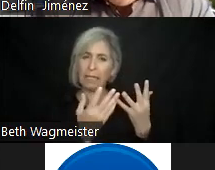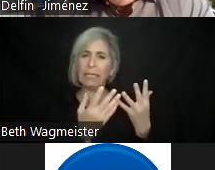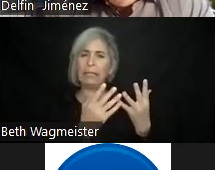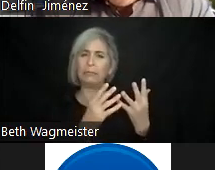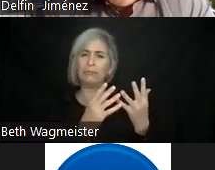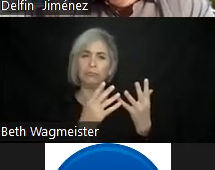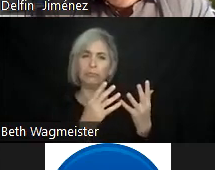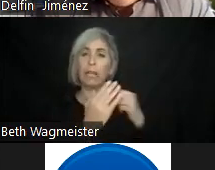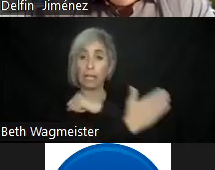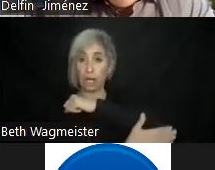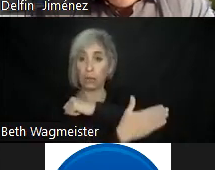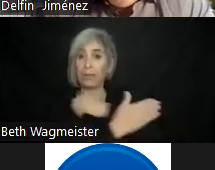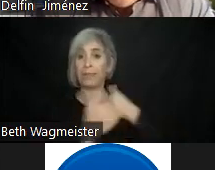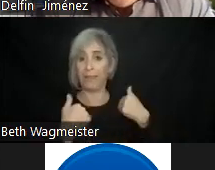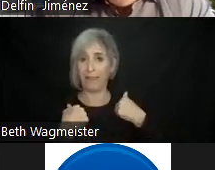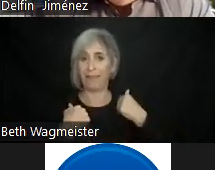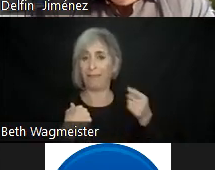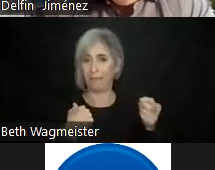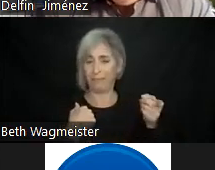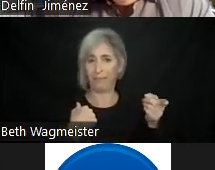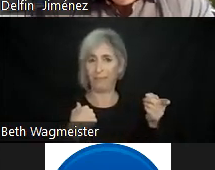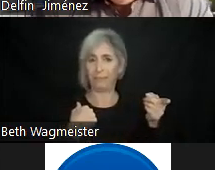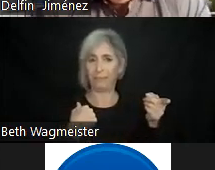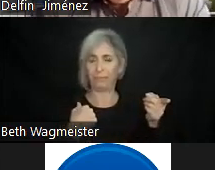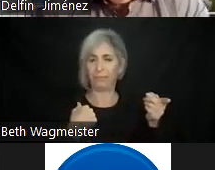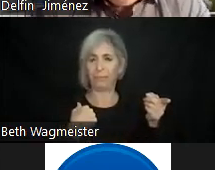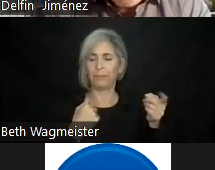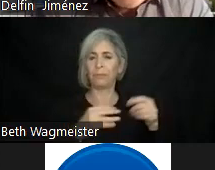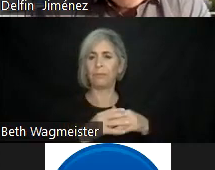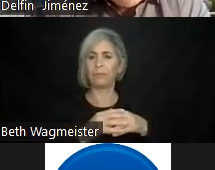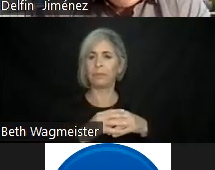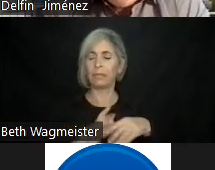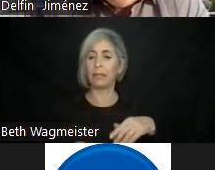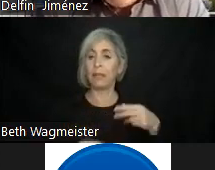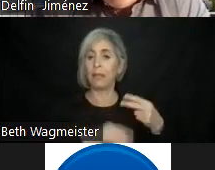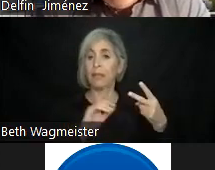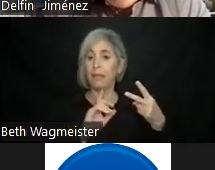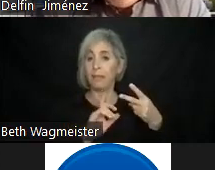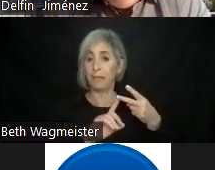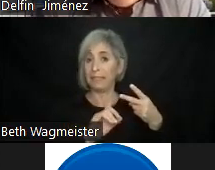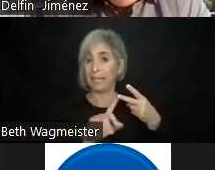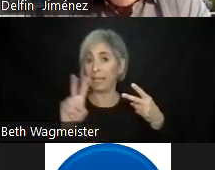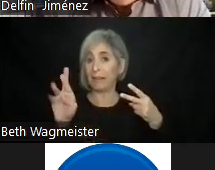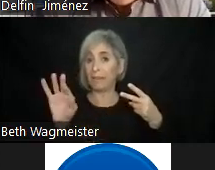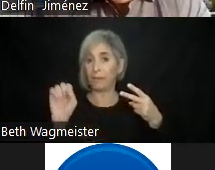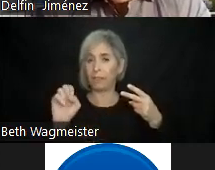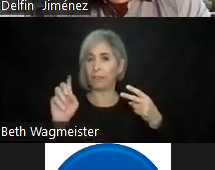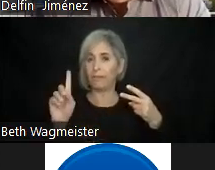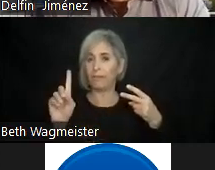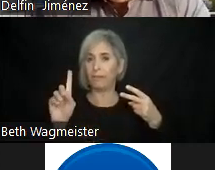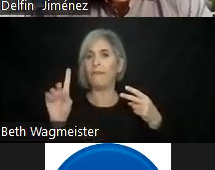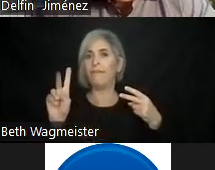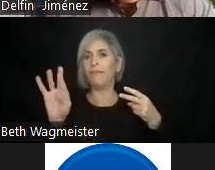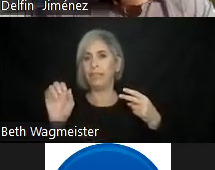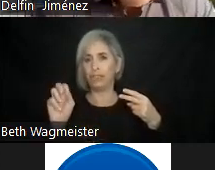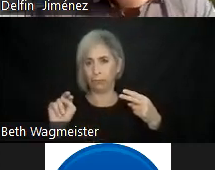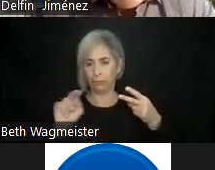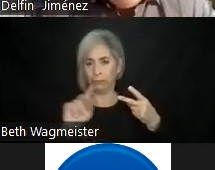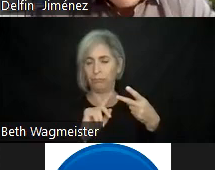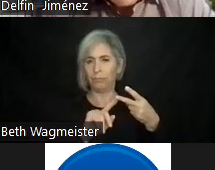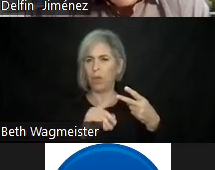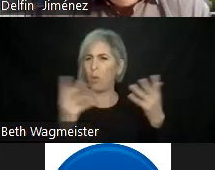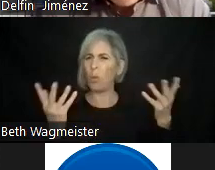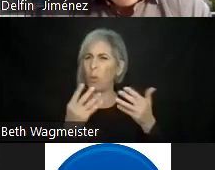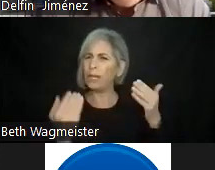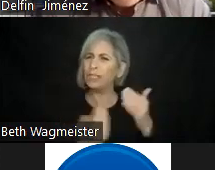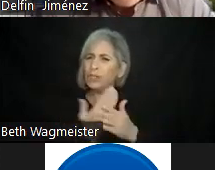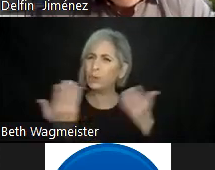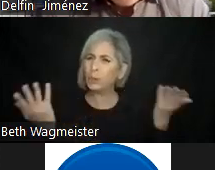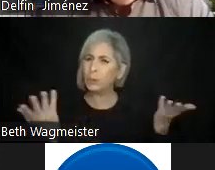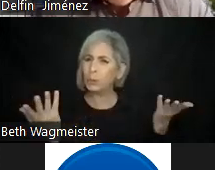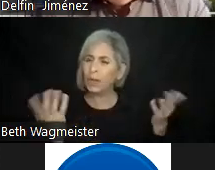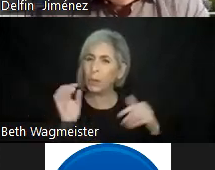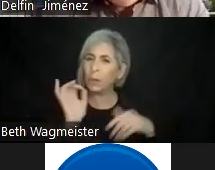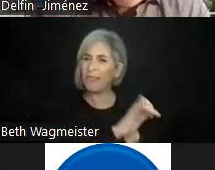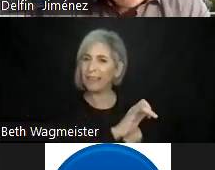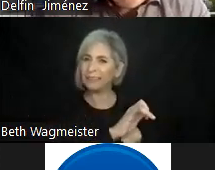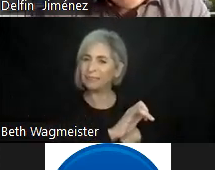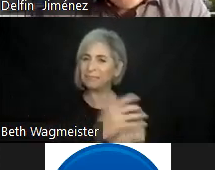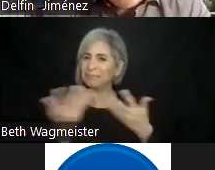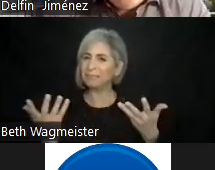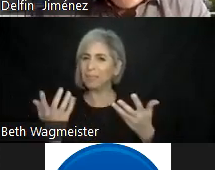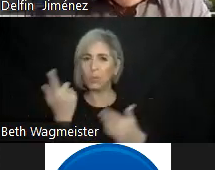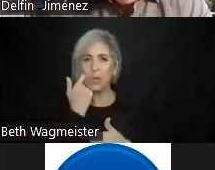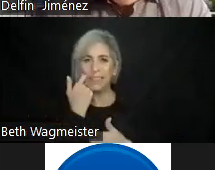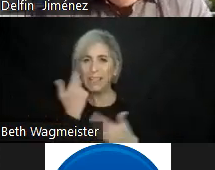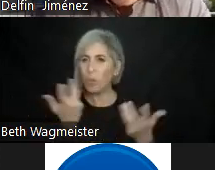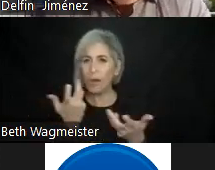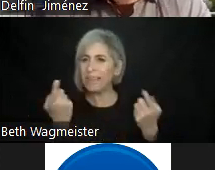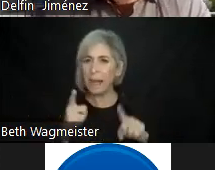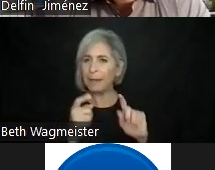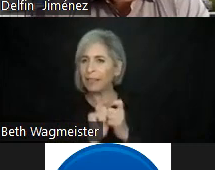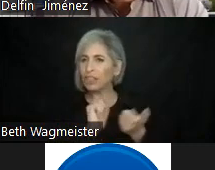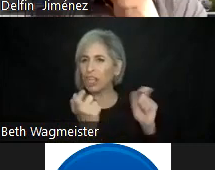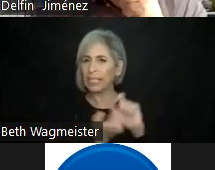last year a new version, the 2nd version. But what's new, what's new in yours. The first one,